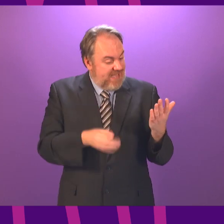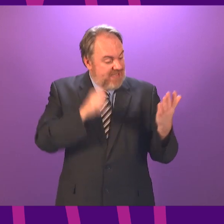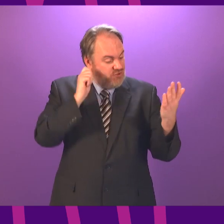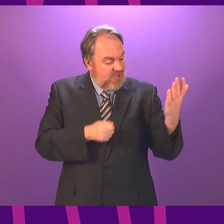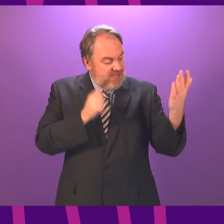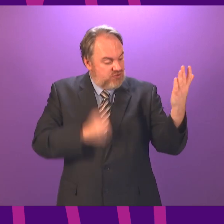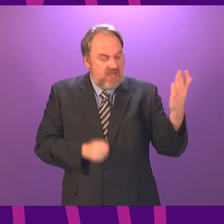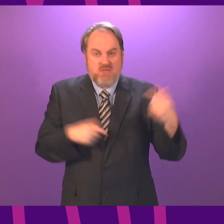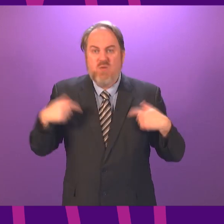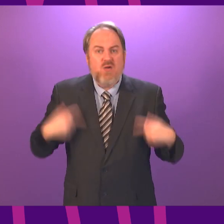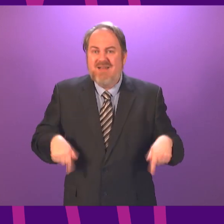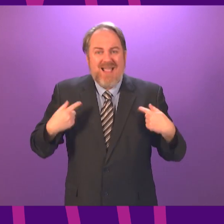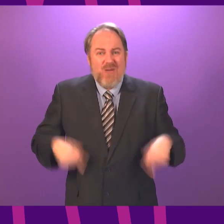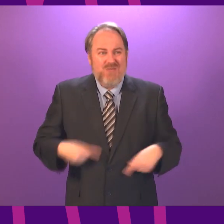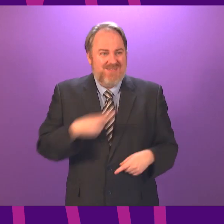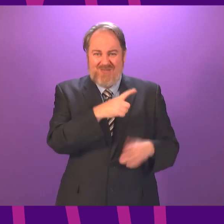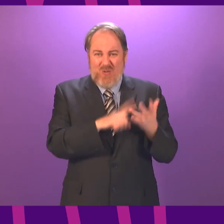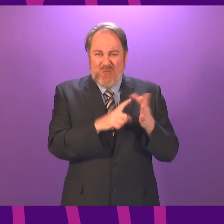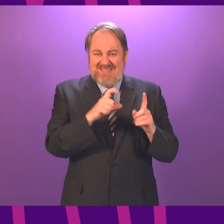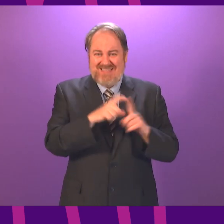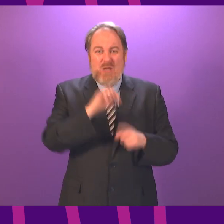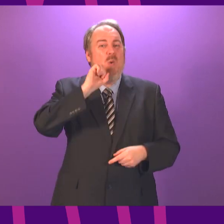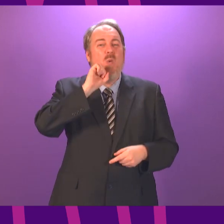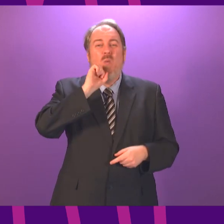I do not think that the OECD would wear that, even if the Scottish Government were to attempt